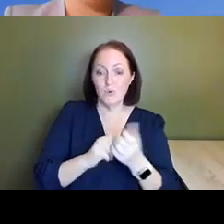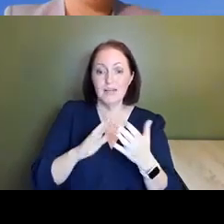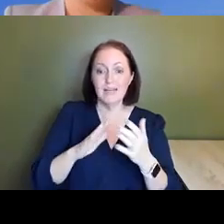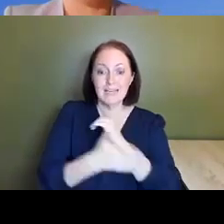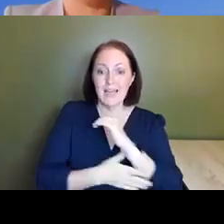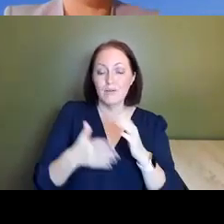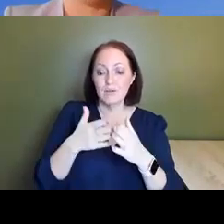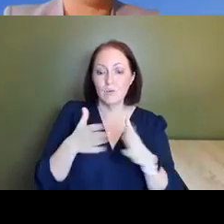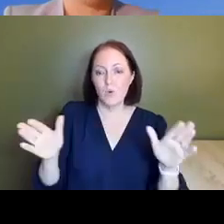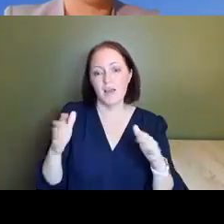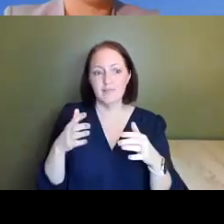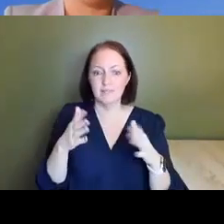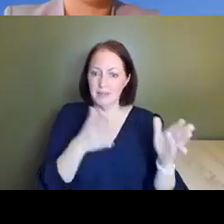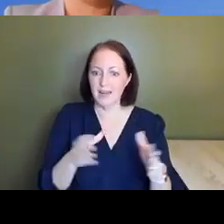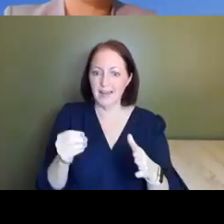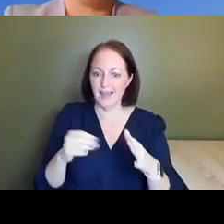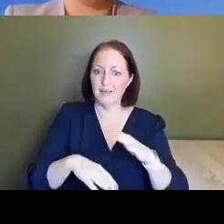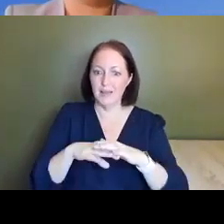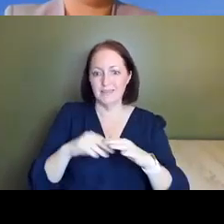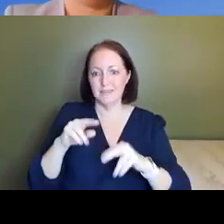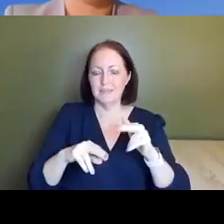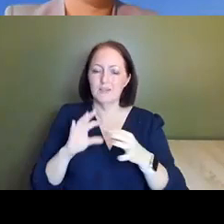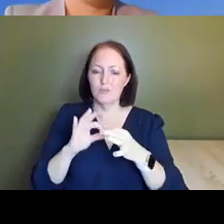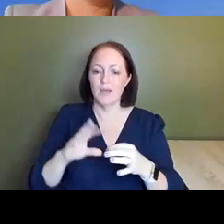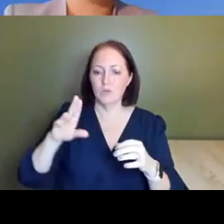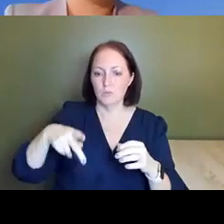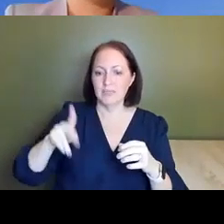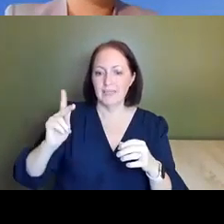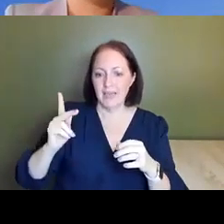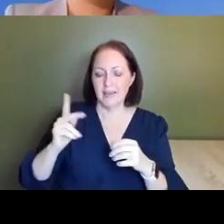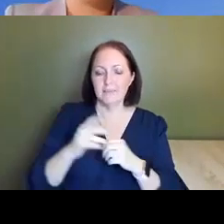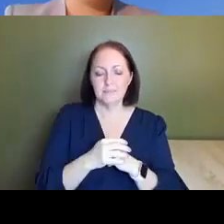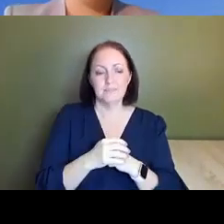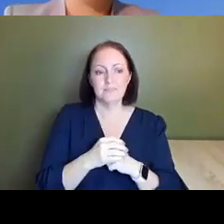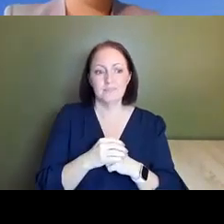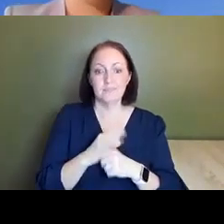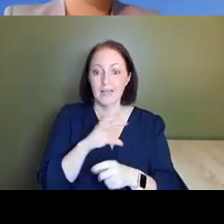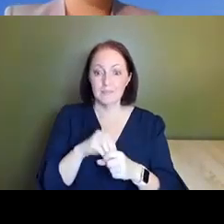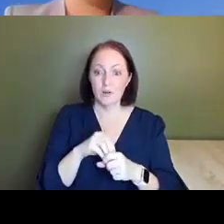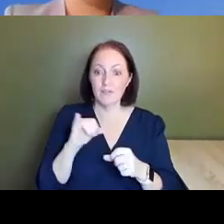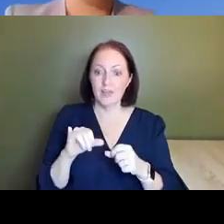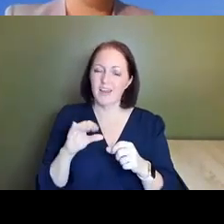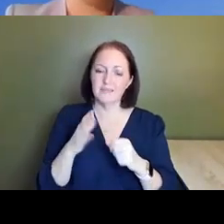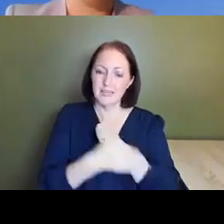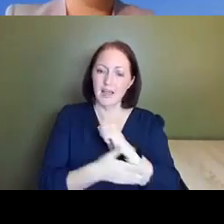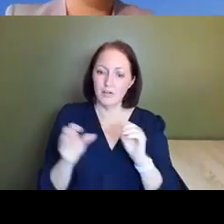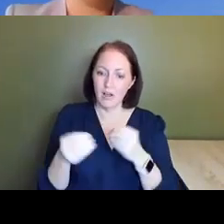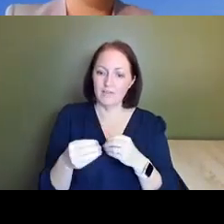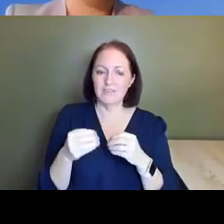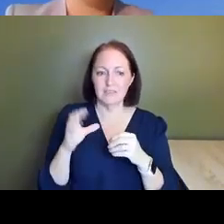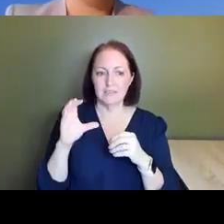capacity building around UPK. So as part of this county offices of education should be